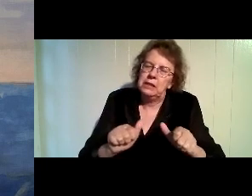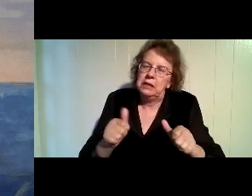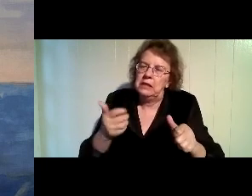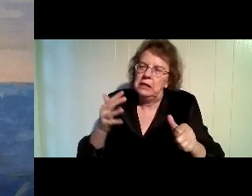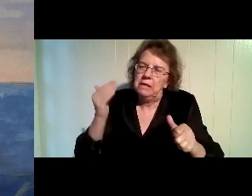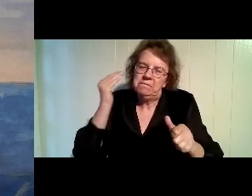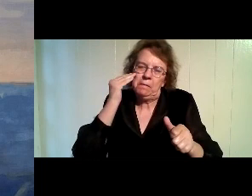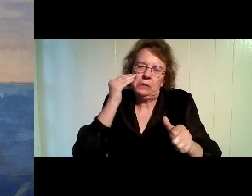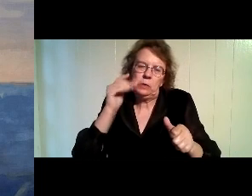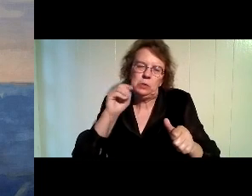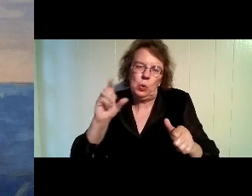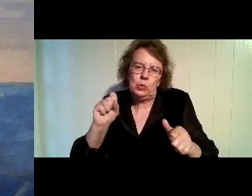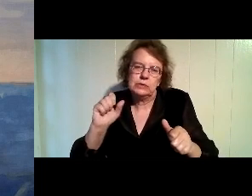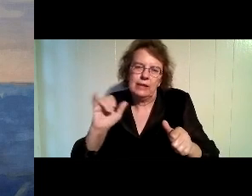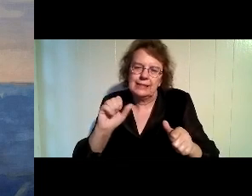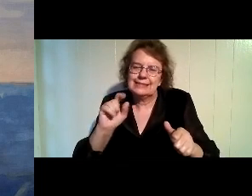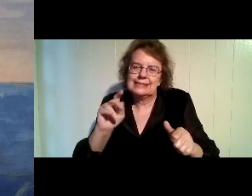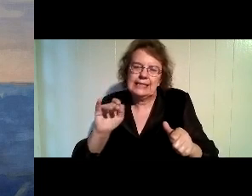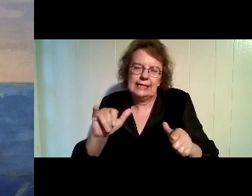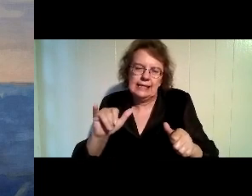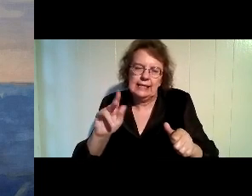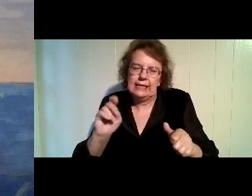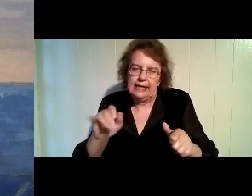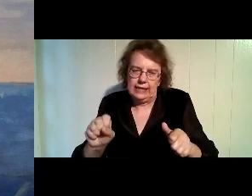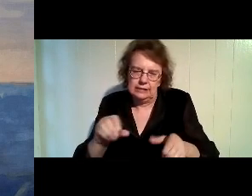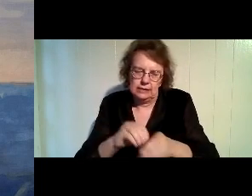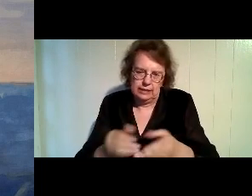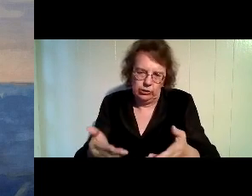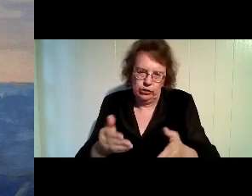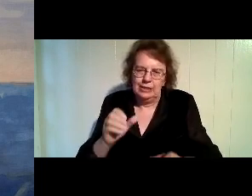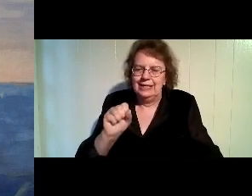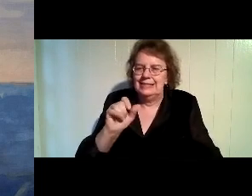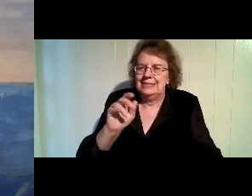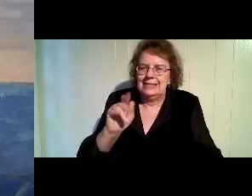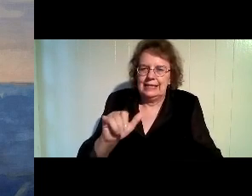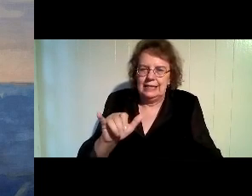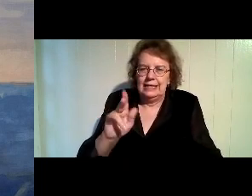such as sticky keys in here, so sticky keys do allow you to